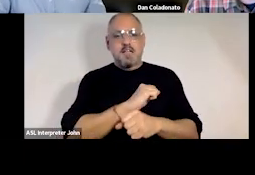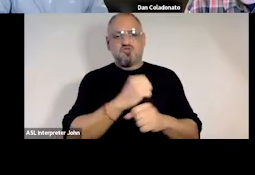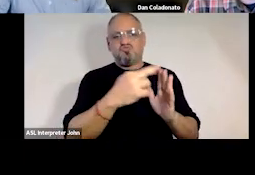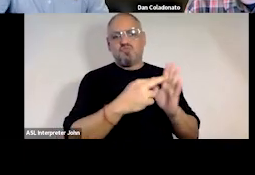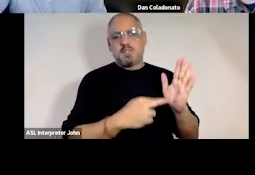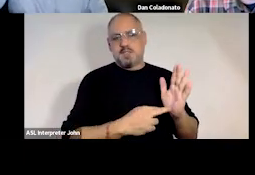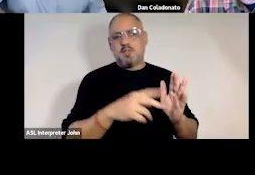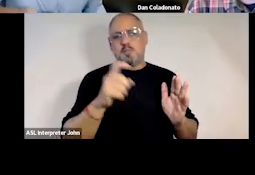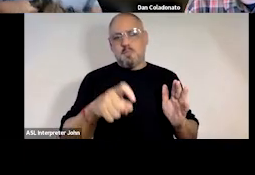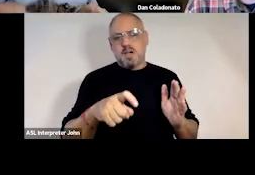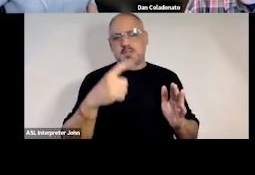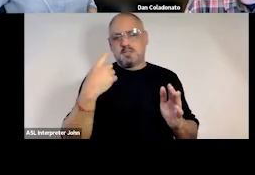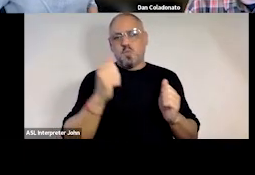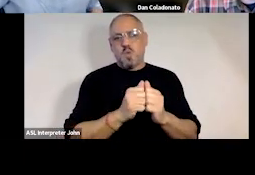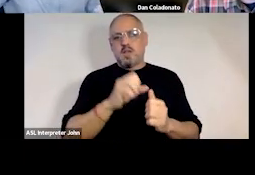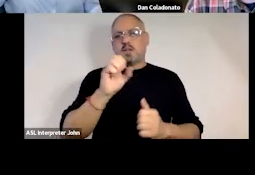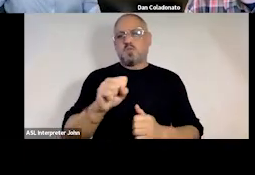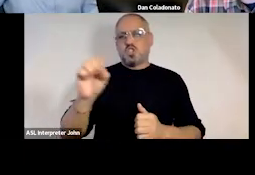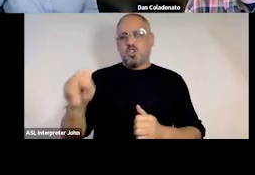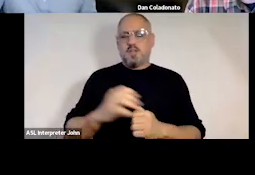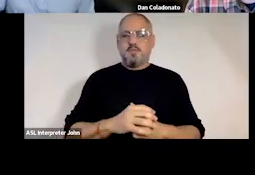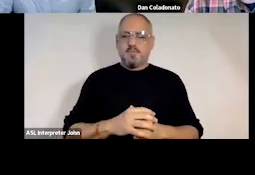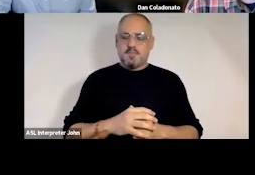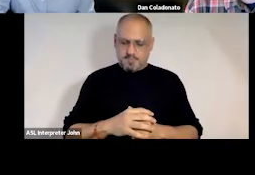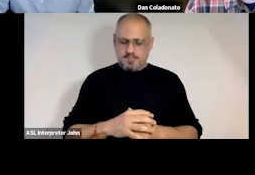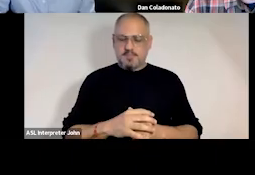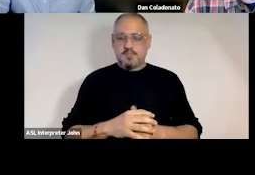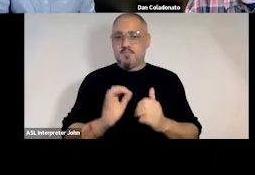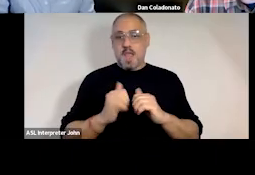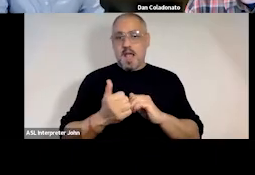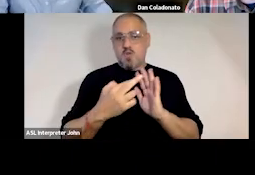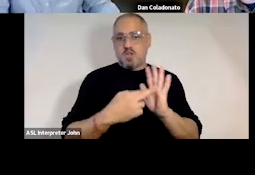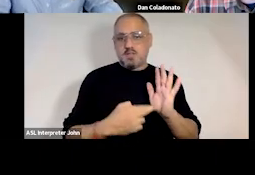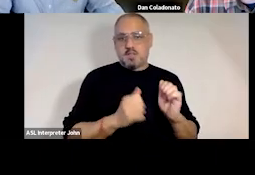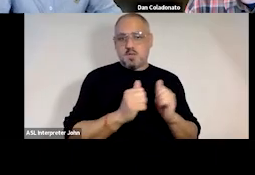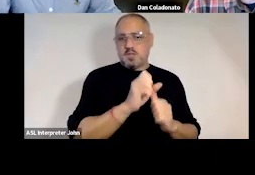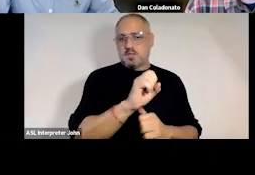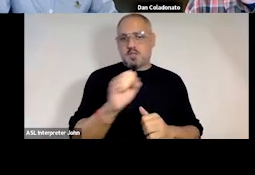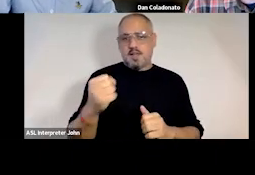as a representative with Social Security. And so the way that you get registered as a representative